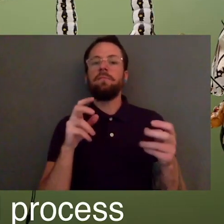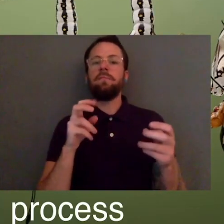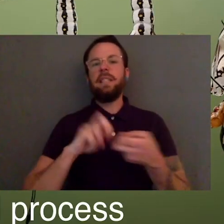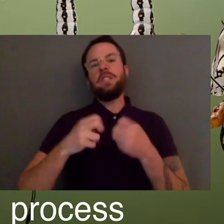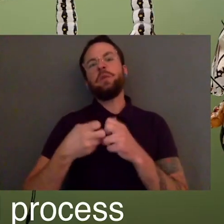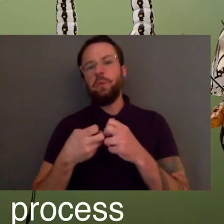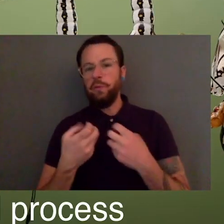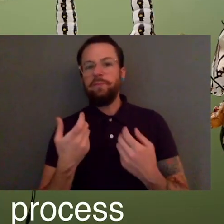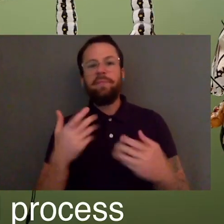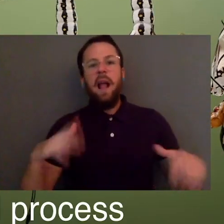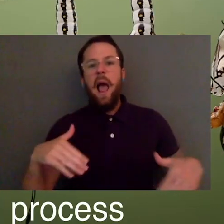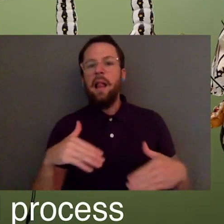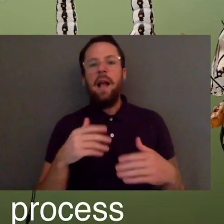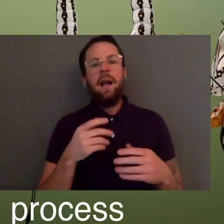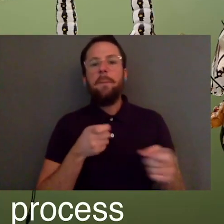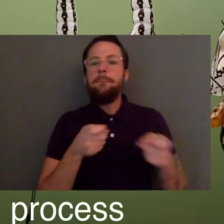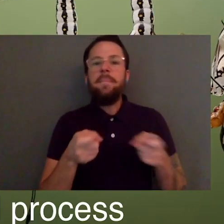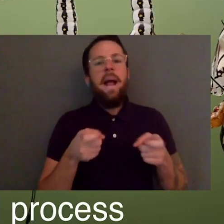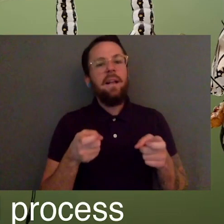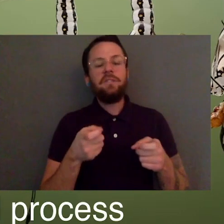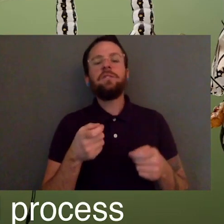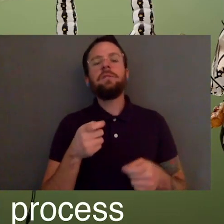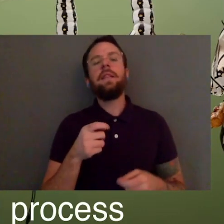sort of explode in anger.